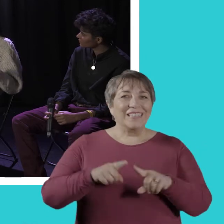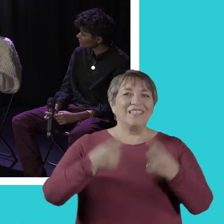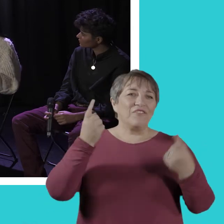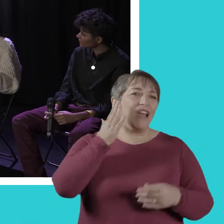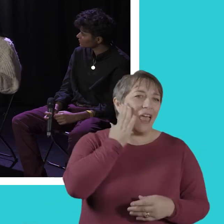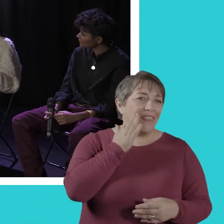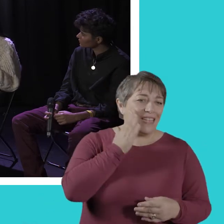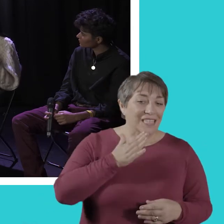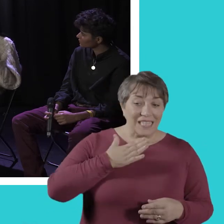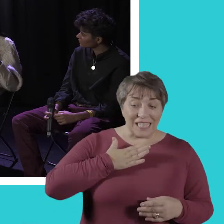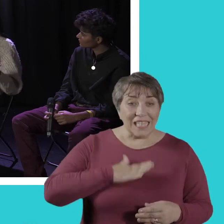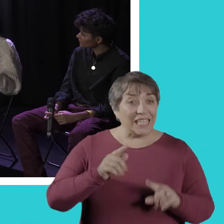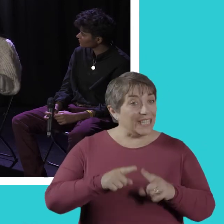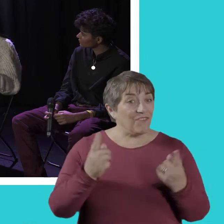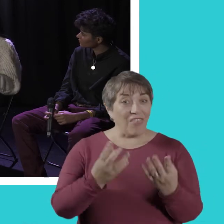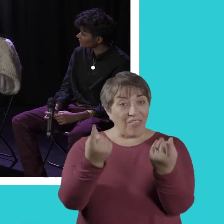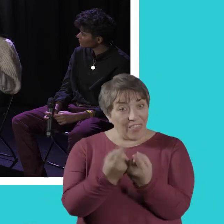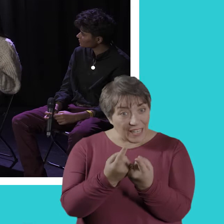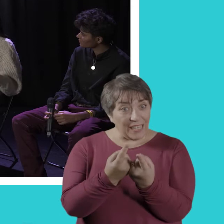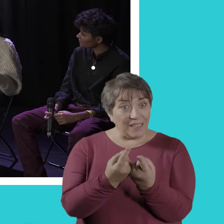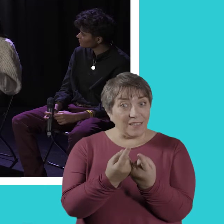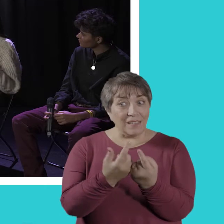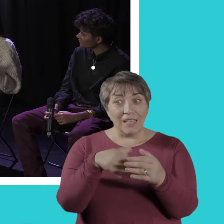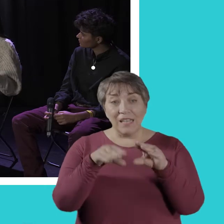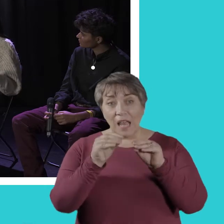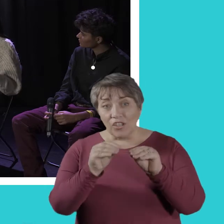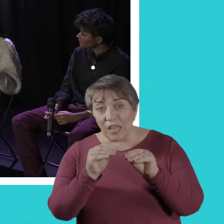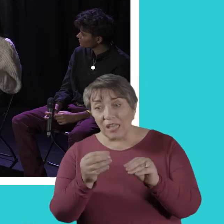workplace for instance or within an education context to feel comfortable and to thrive.